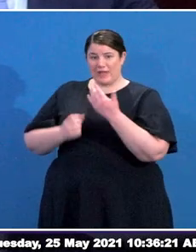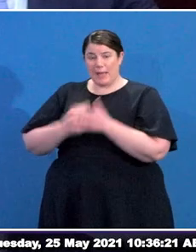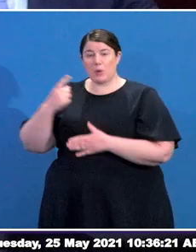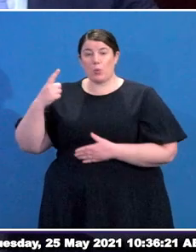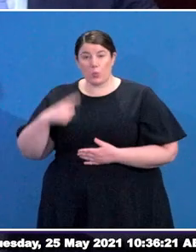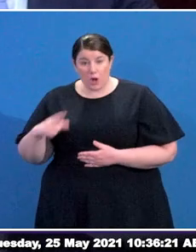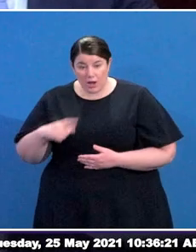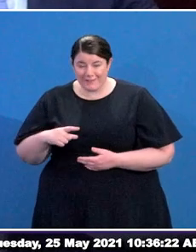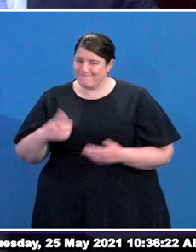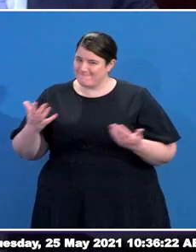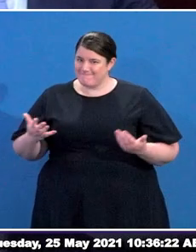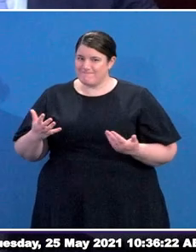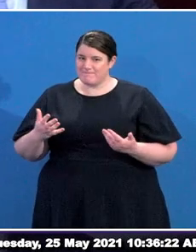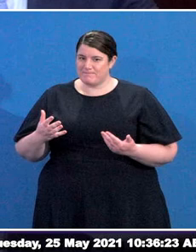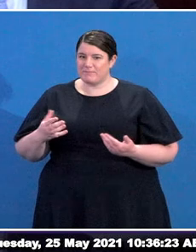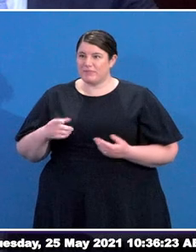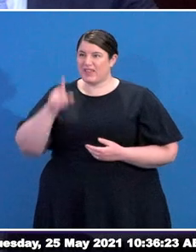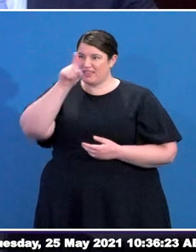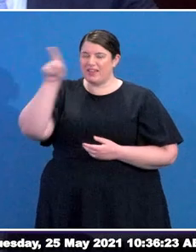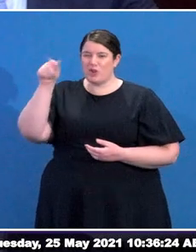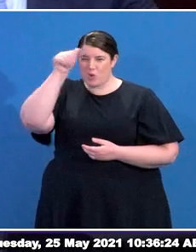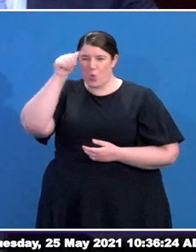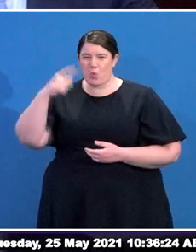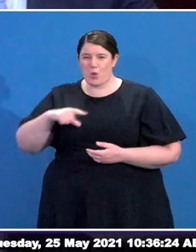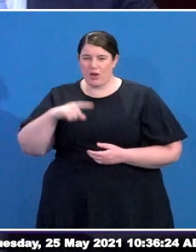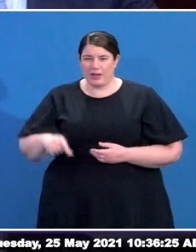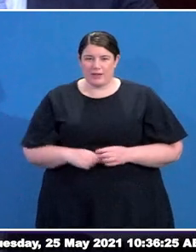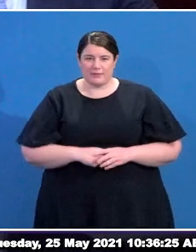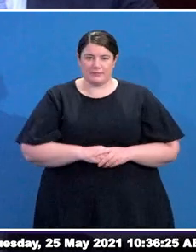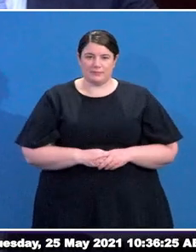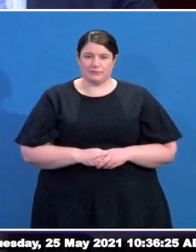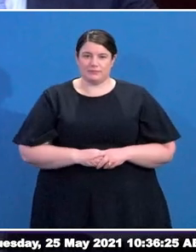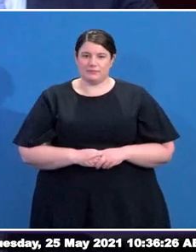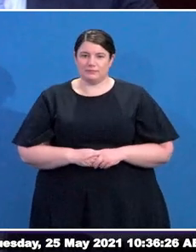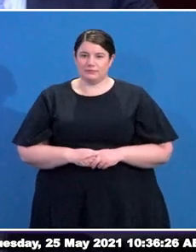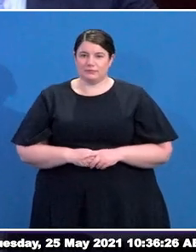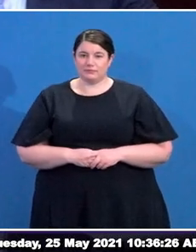they knew why. So when you're talking about what you told Ms Cuddihy and Mr Swain,